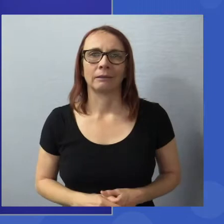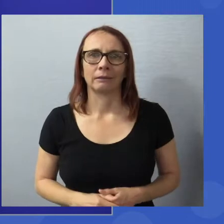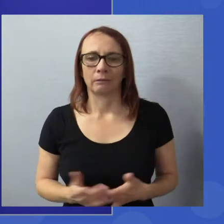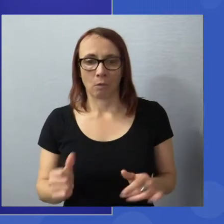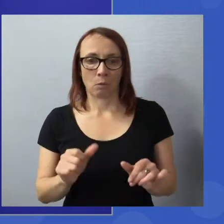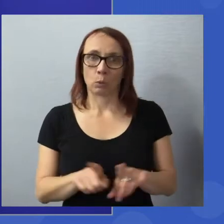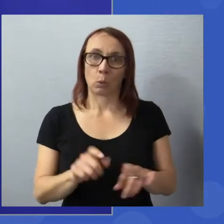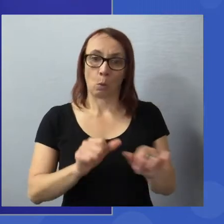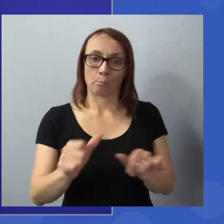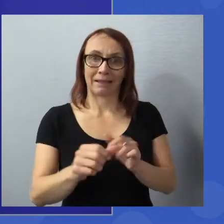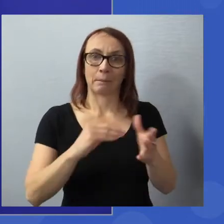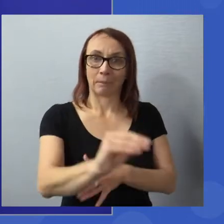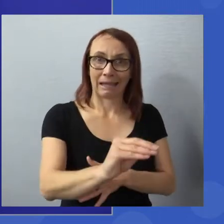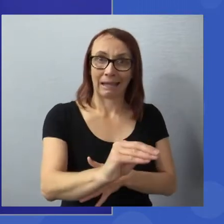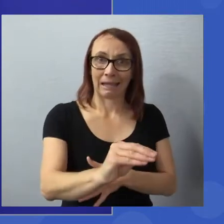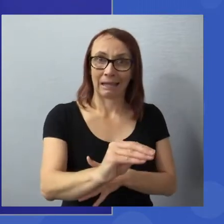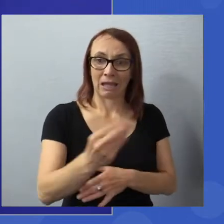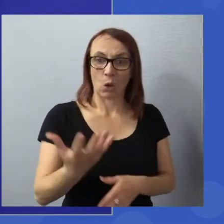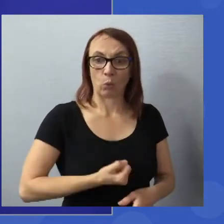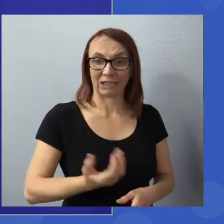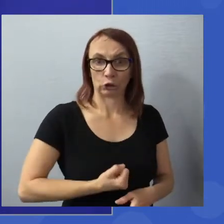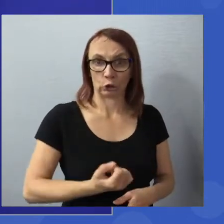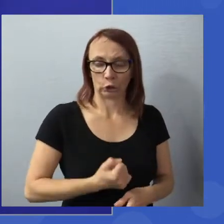people wouldn't use food bikes i know my colleague said that but all ties and